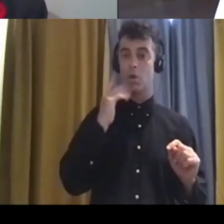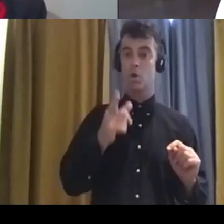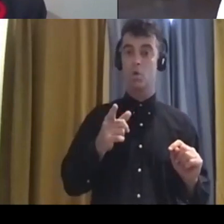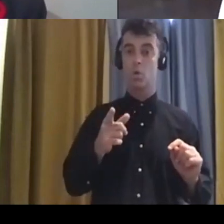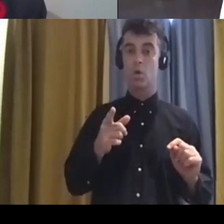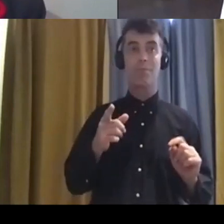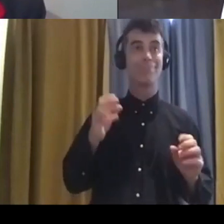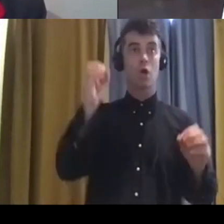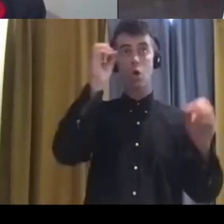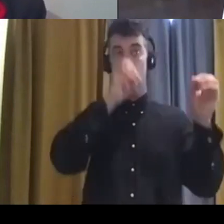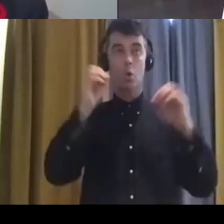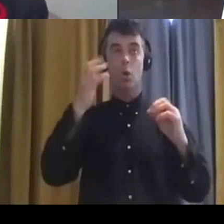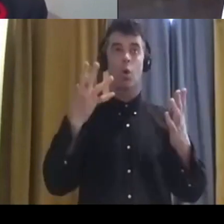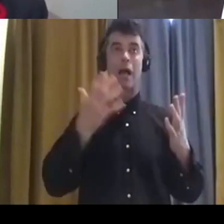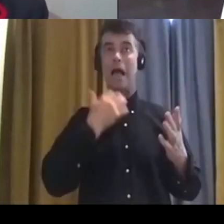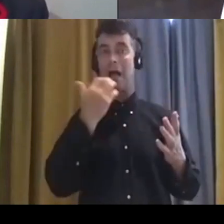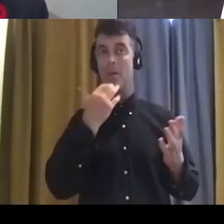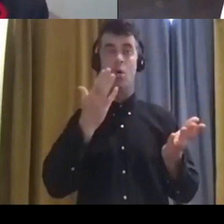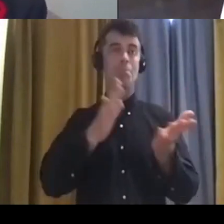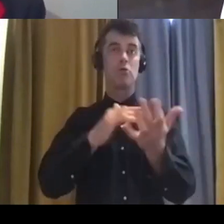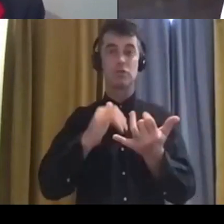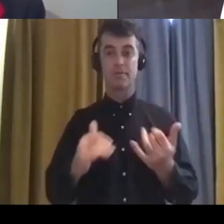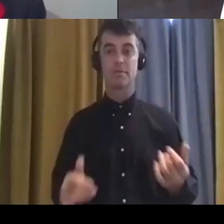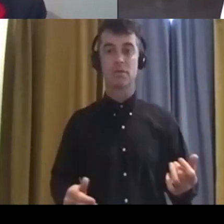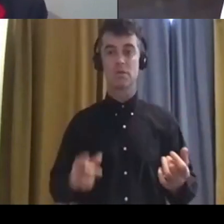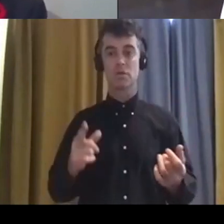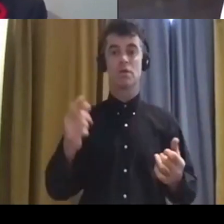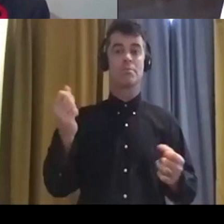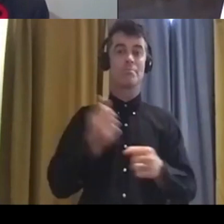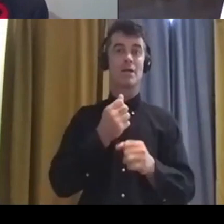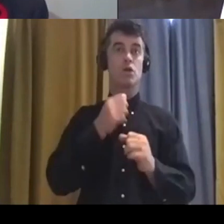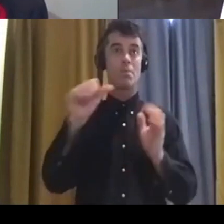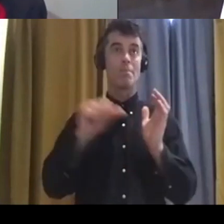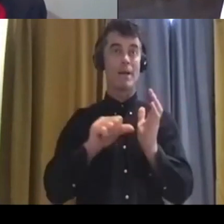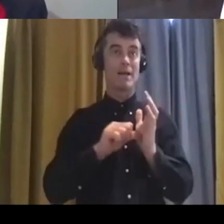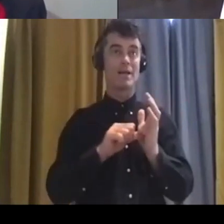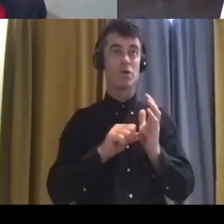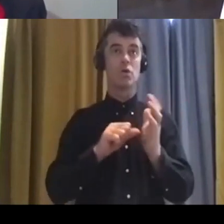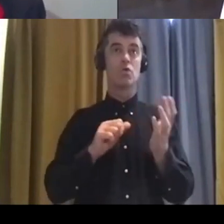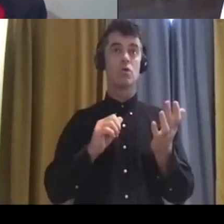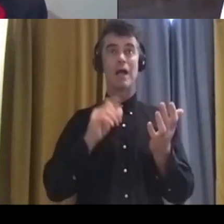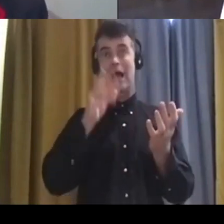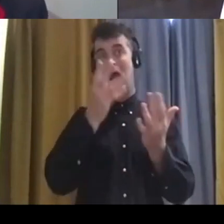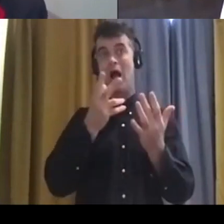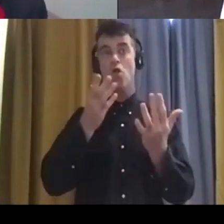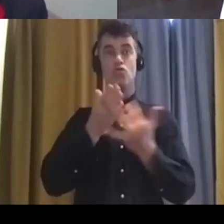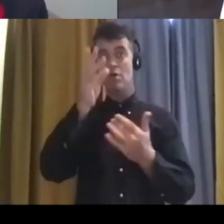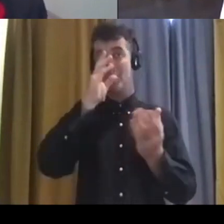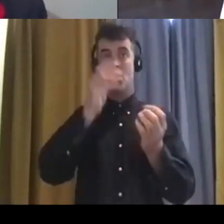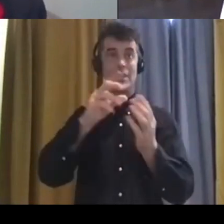or Apple and Microsoft and you make your money delighting people with disabilities it's very